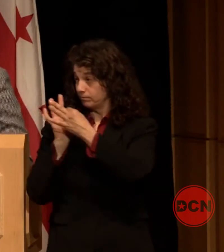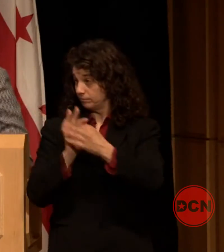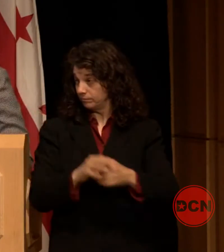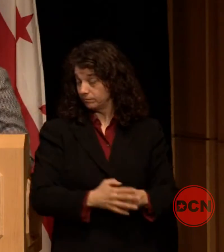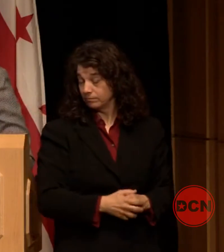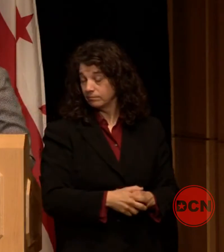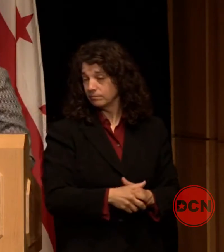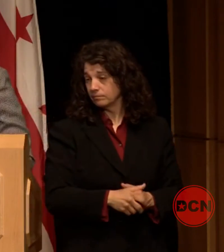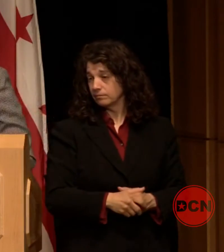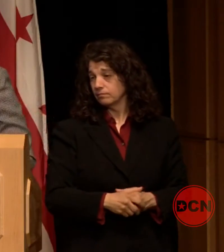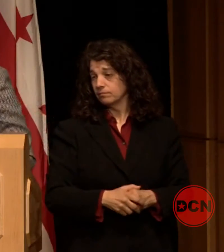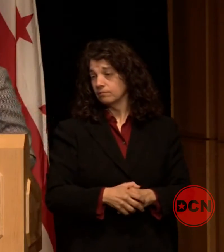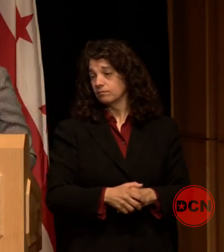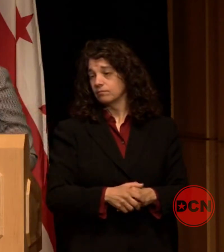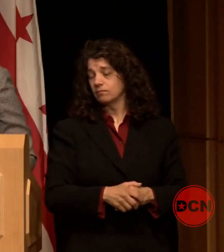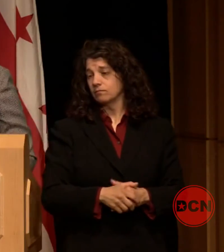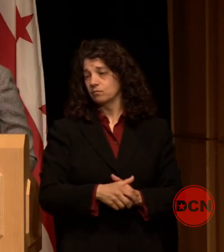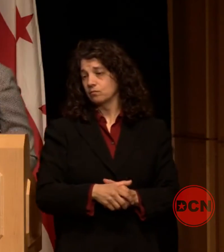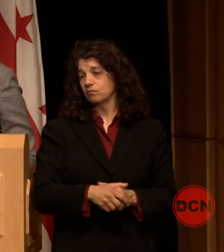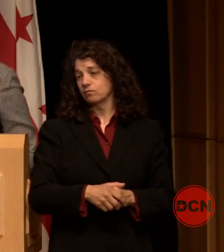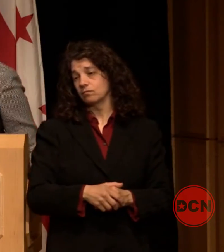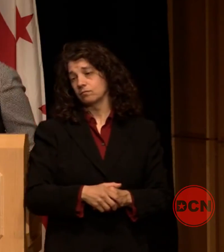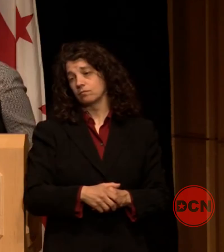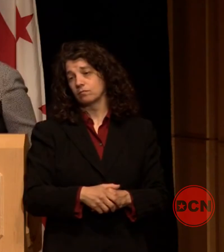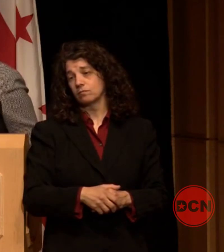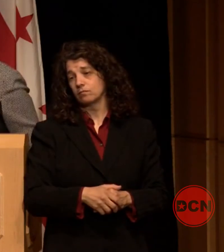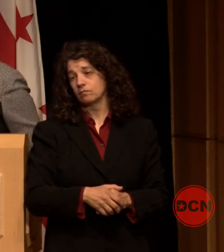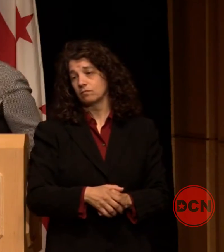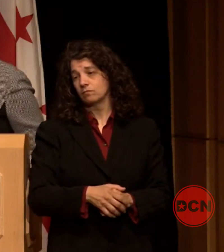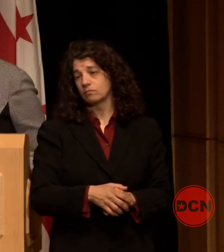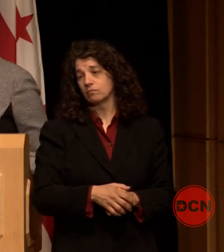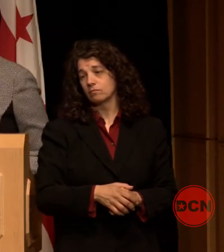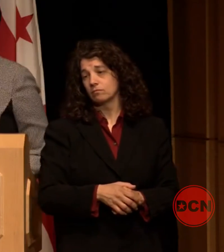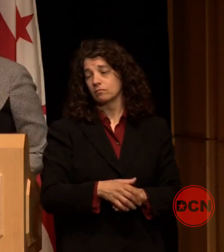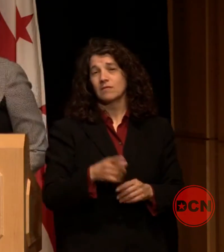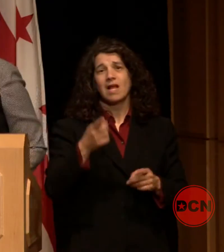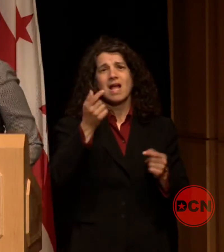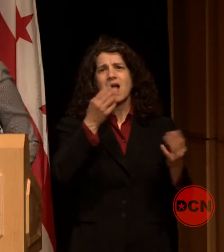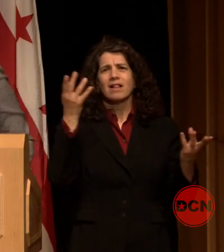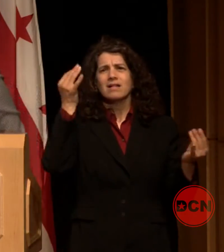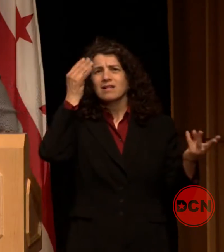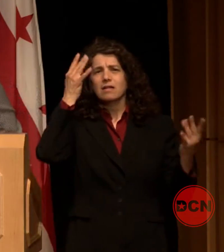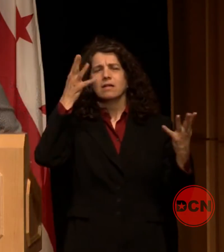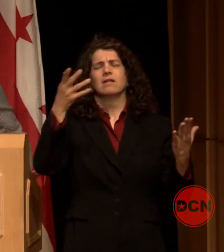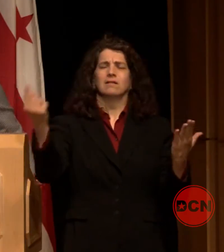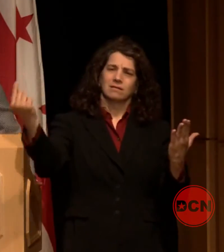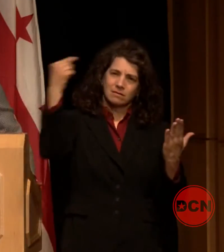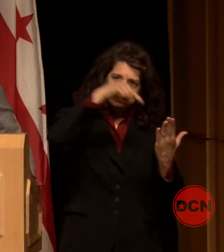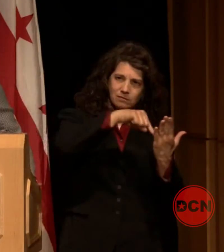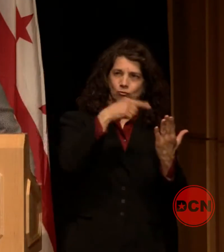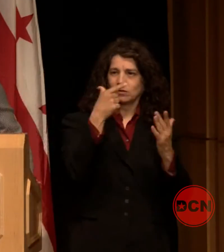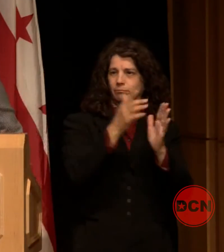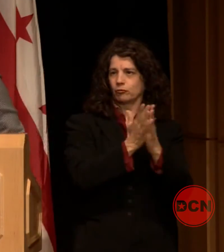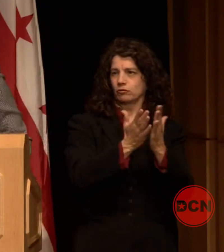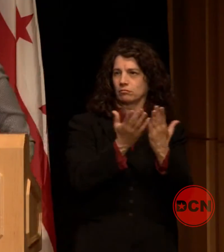HIGH QUALITY FACILITIES. WE NEED YOUR IDEAS ABOUT PRODUCING MORE AFFORDABLE HOUSING AND WE'RE VERY PROUD TO